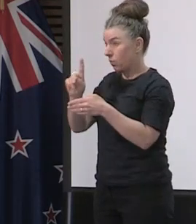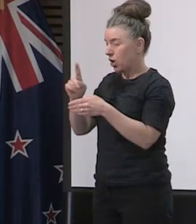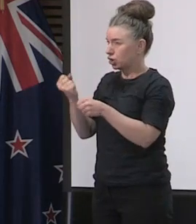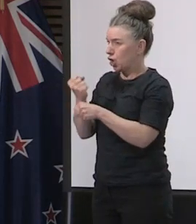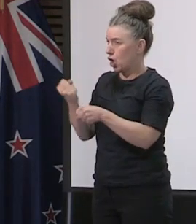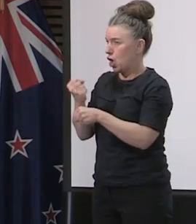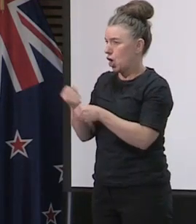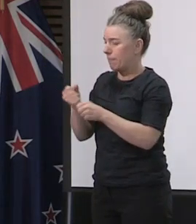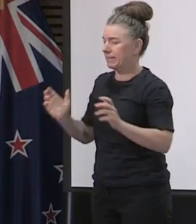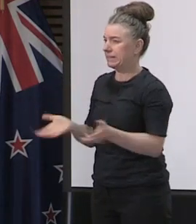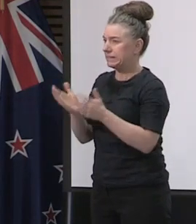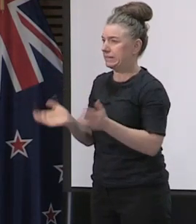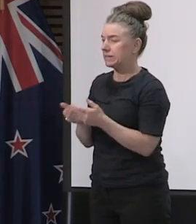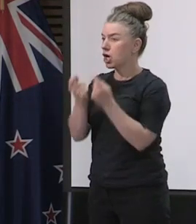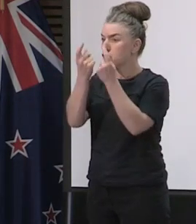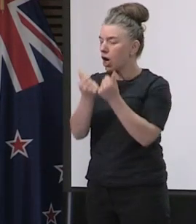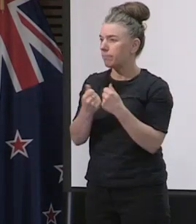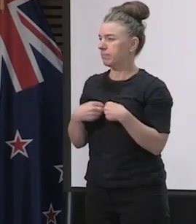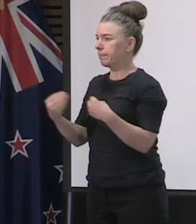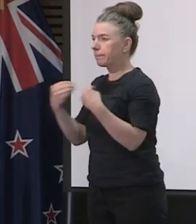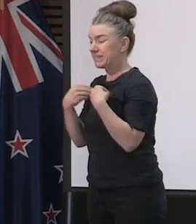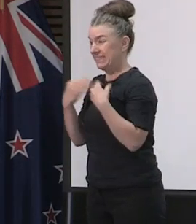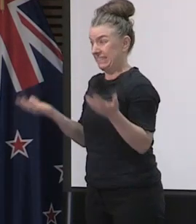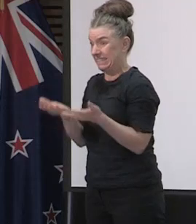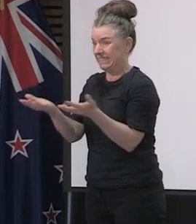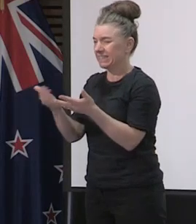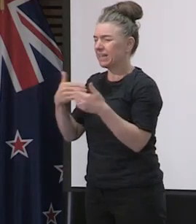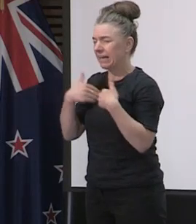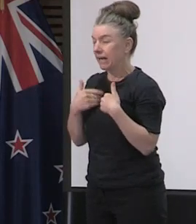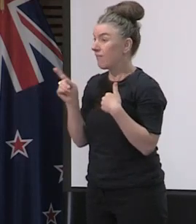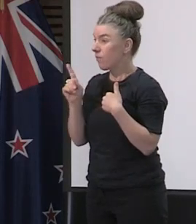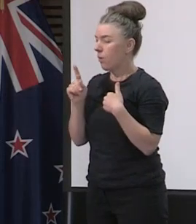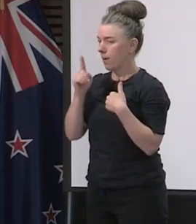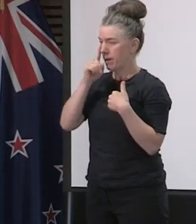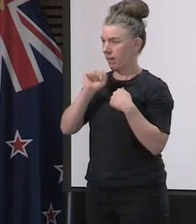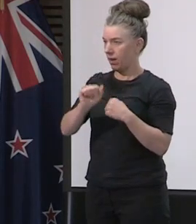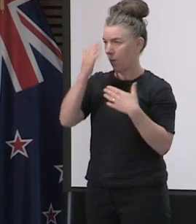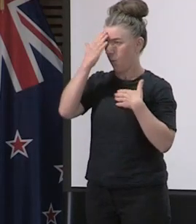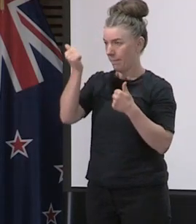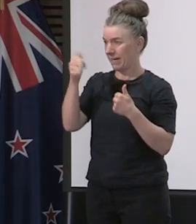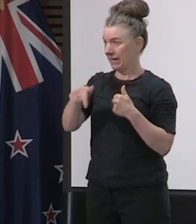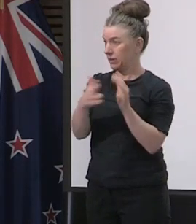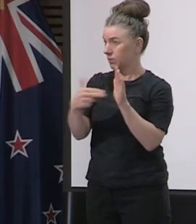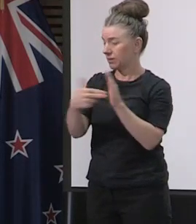businesses and stimulate our productive economy. A relentless focus on jobs, the economy and businesses is